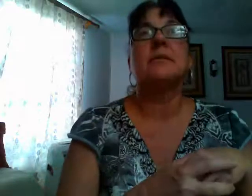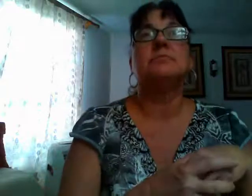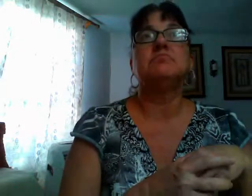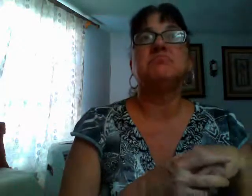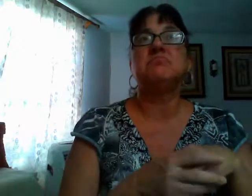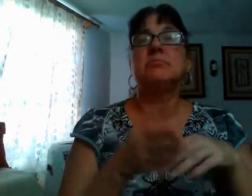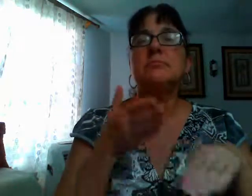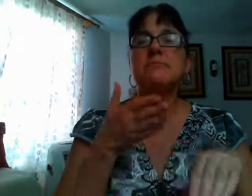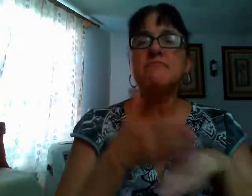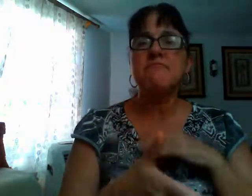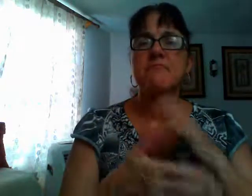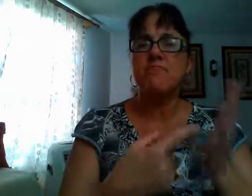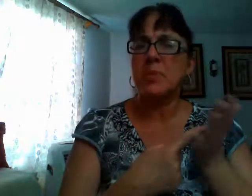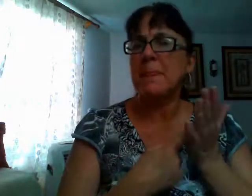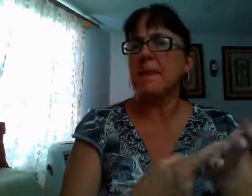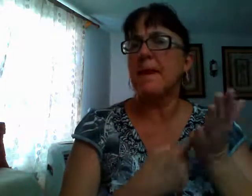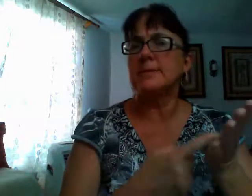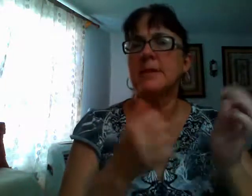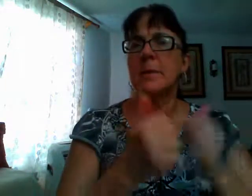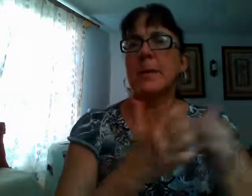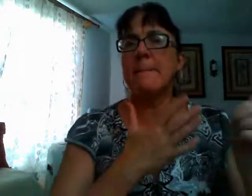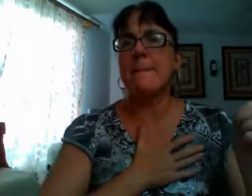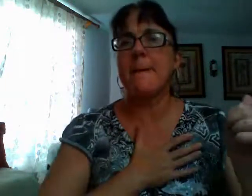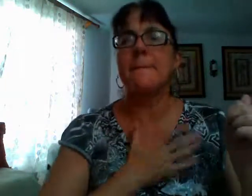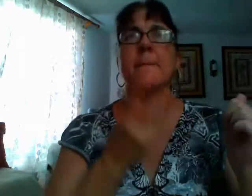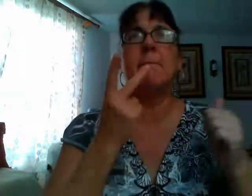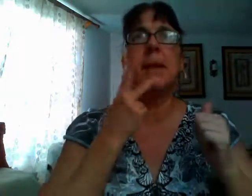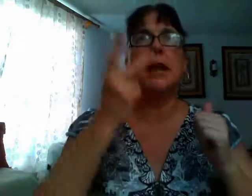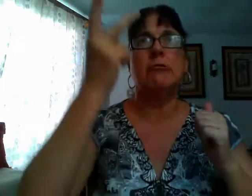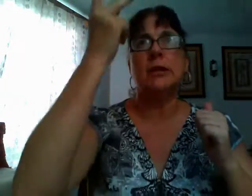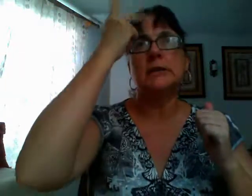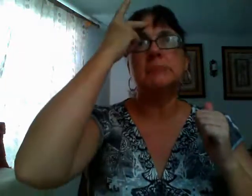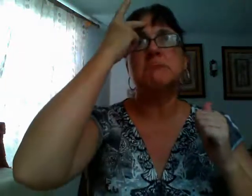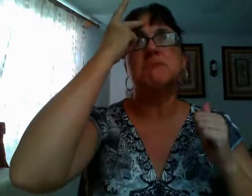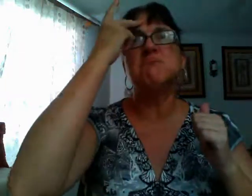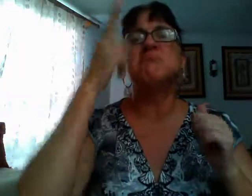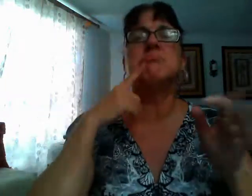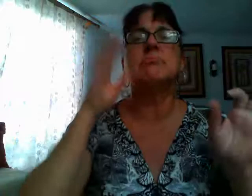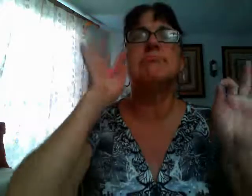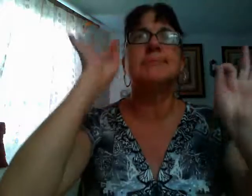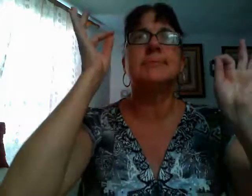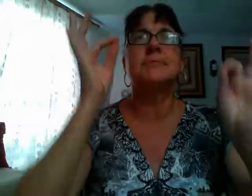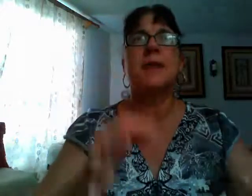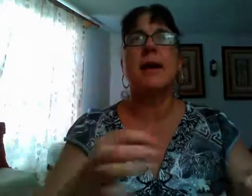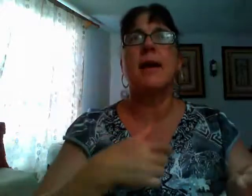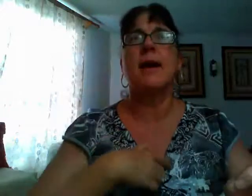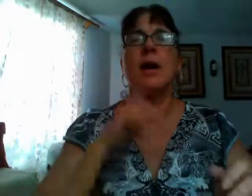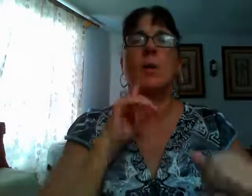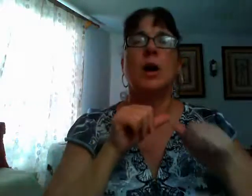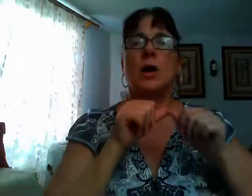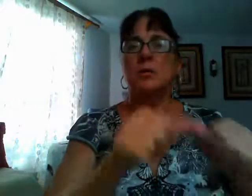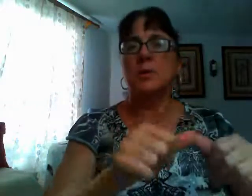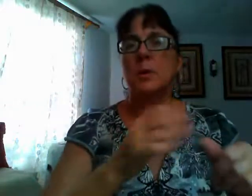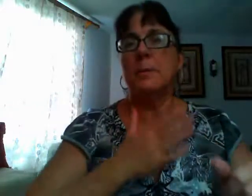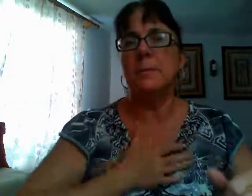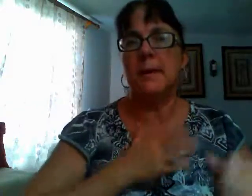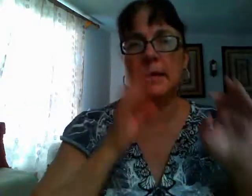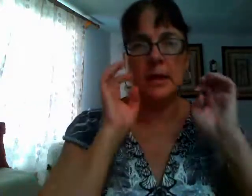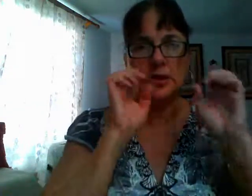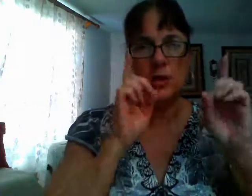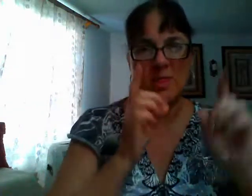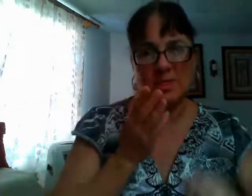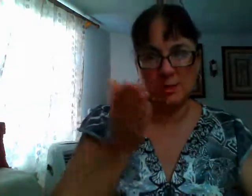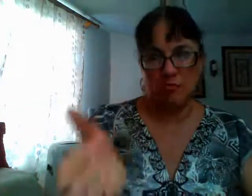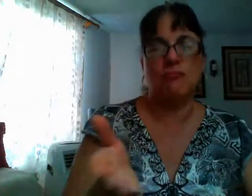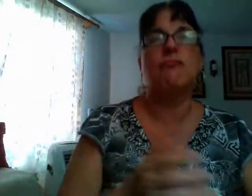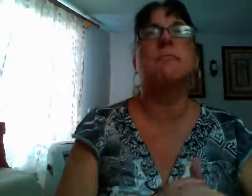After discussing it with my parents, it was decided I would continue my education there.